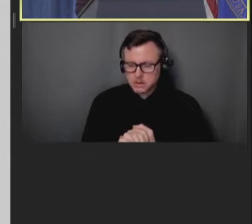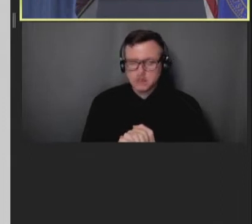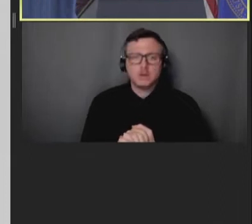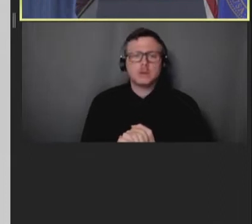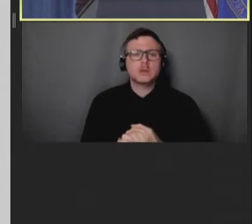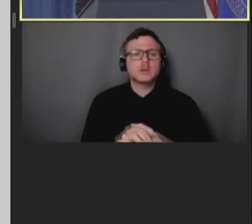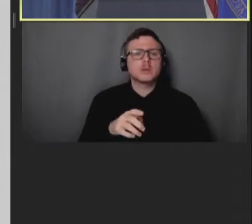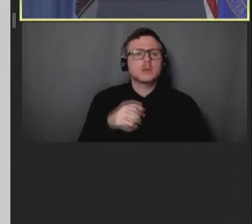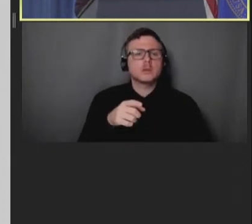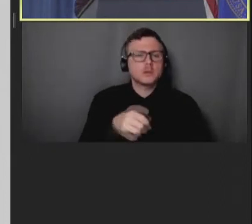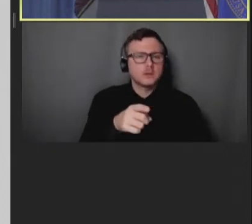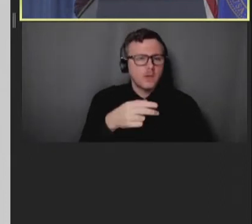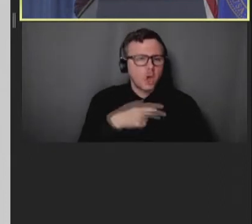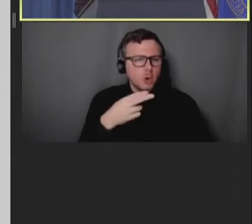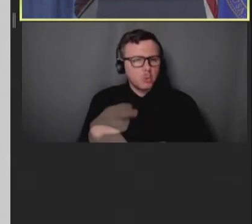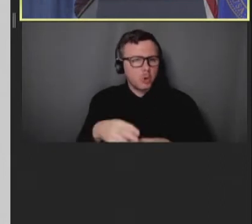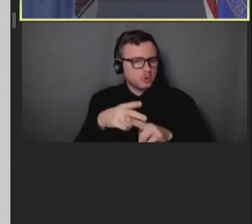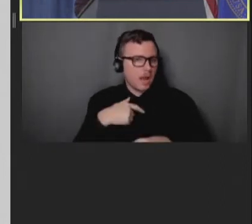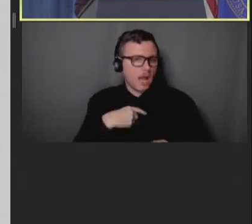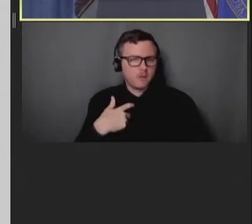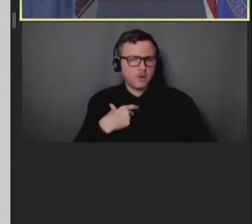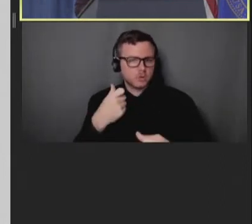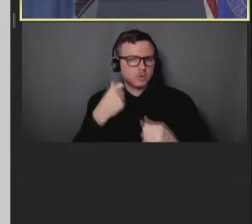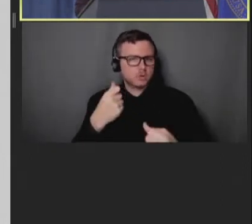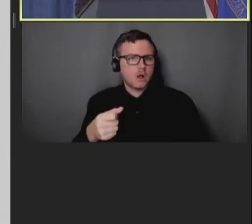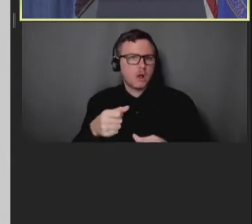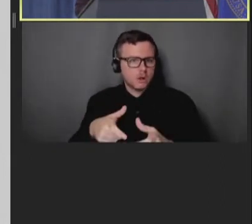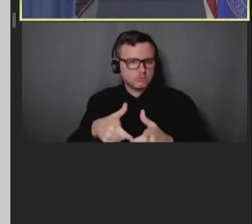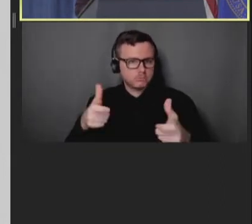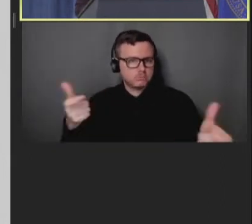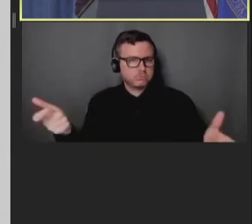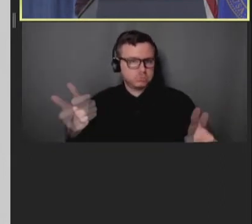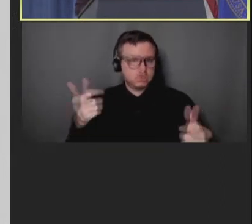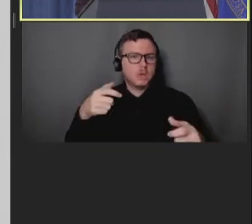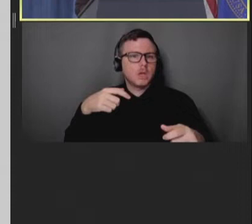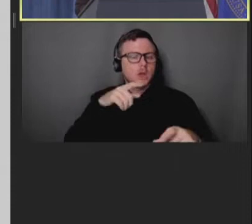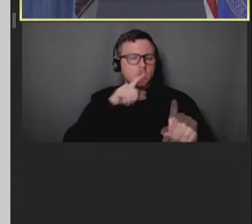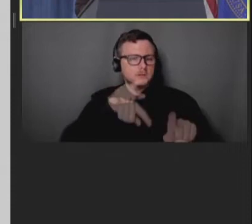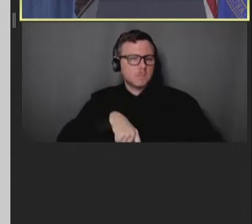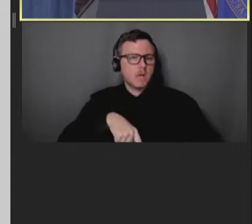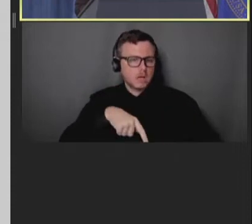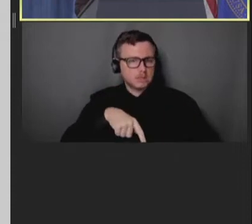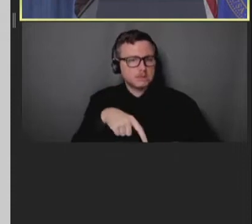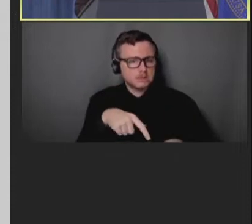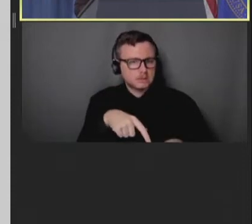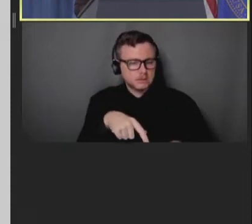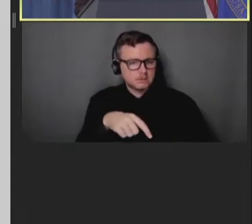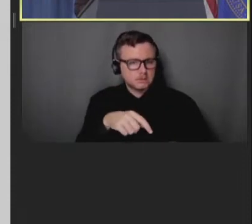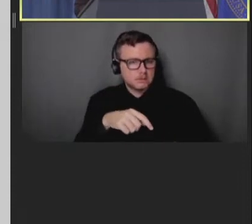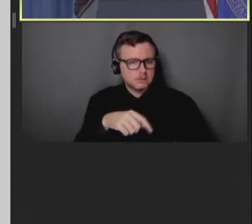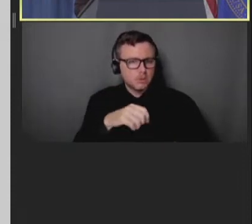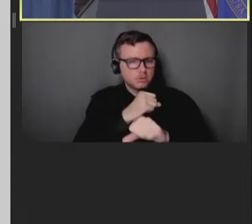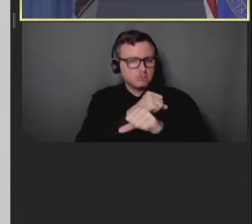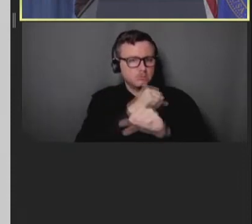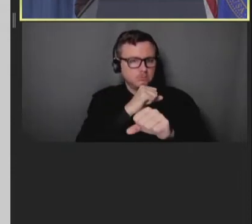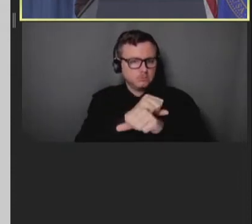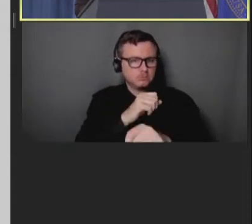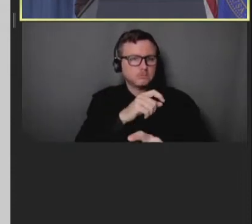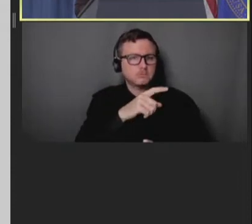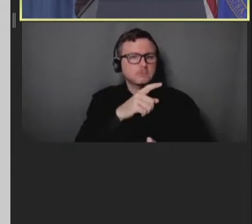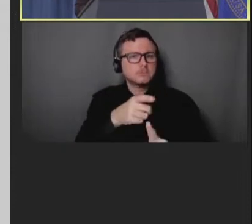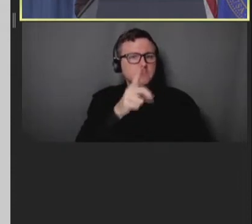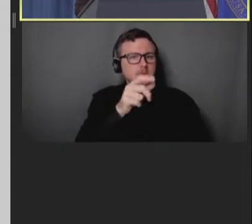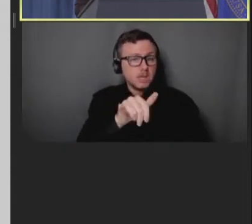robust response at day 29, and then had a natural decay out to day 91. However, if you'll see below,